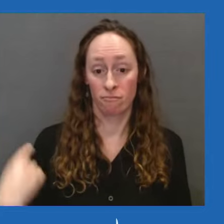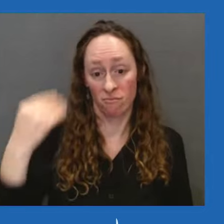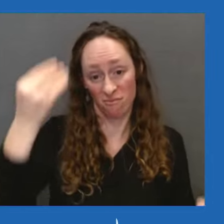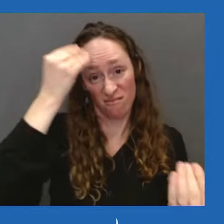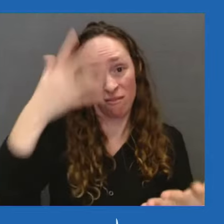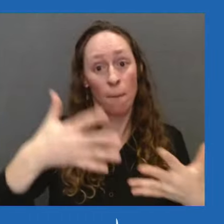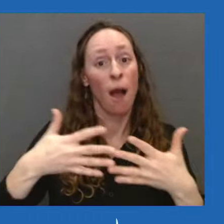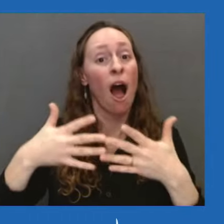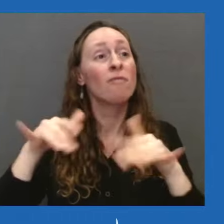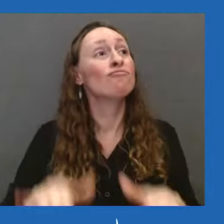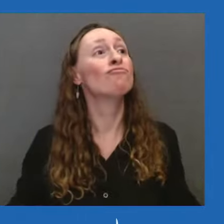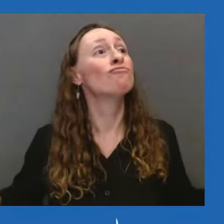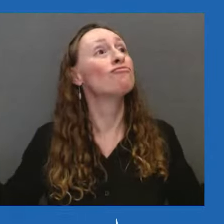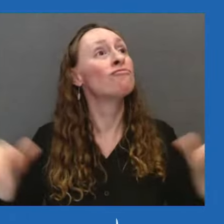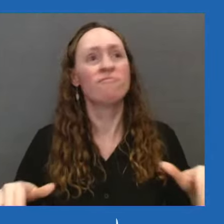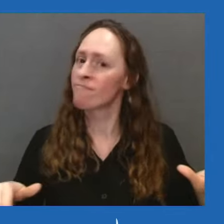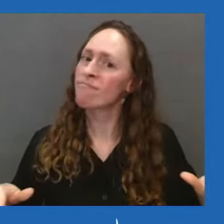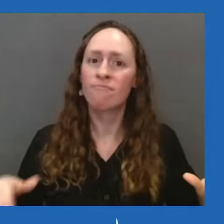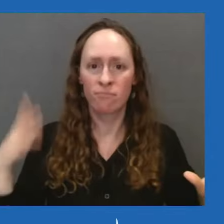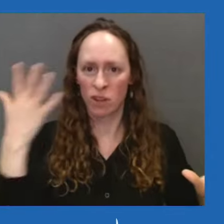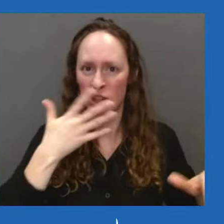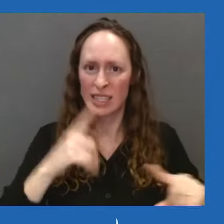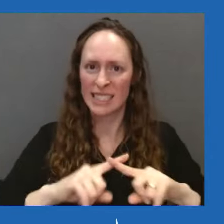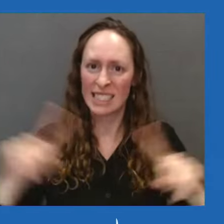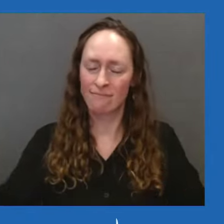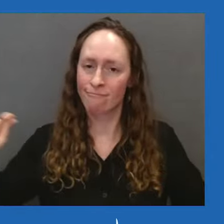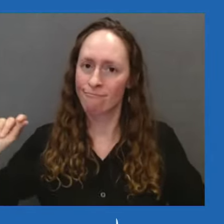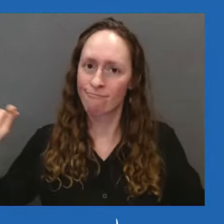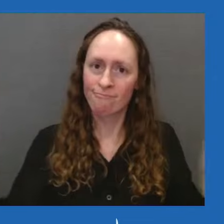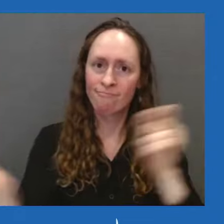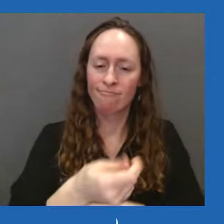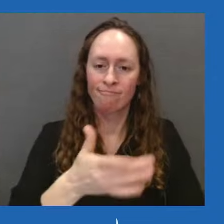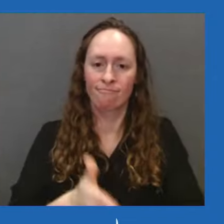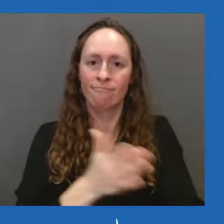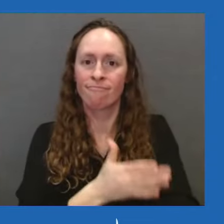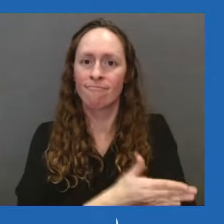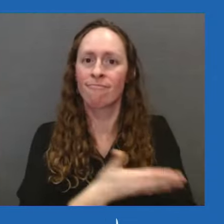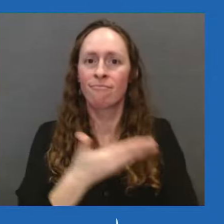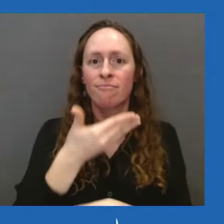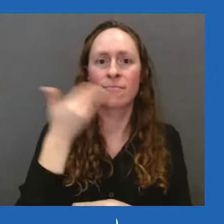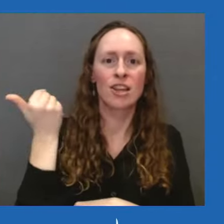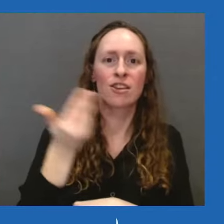It all sounds like a "massive failure" in thinking by the congresswoman and her colleagues.